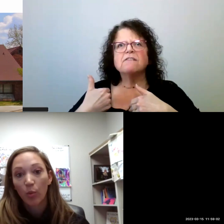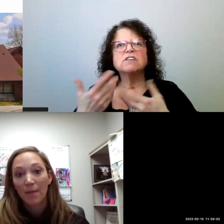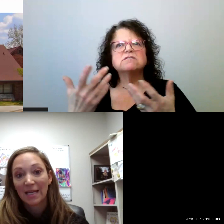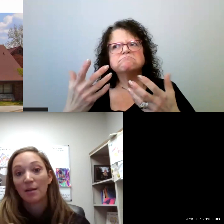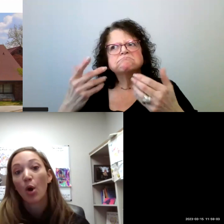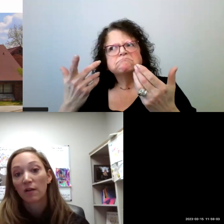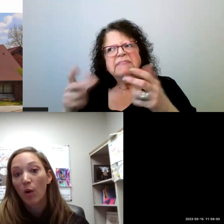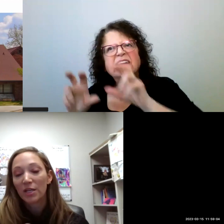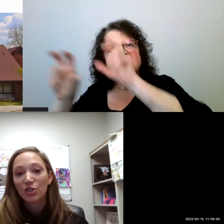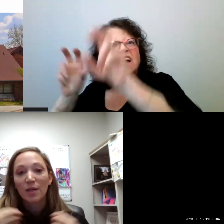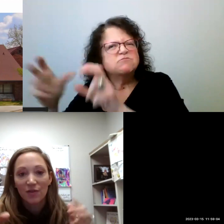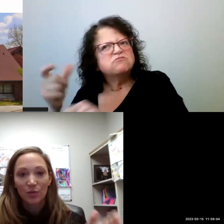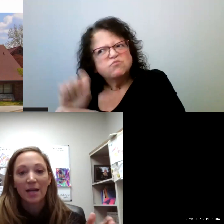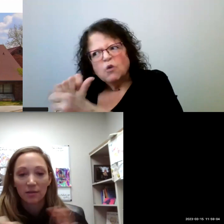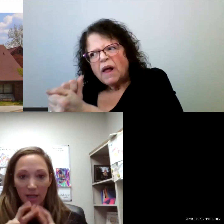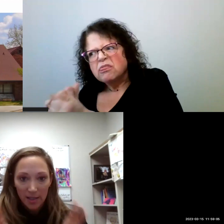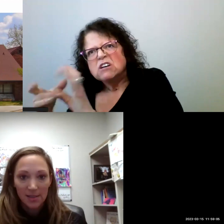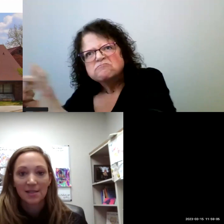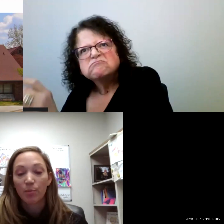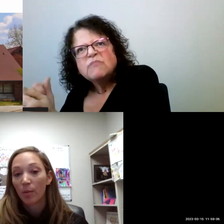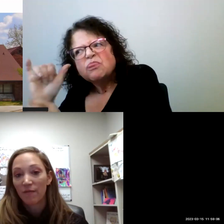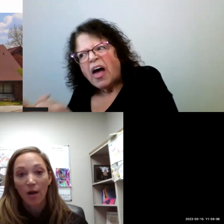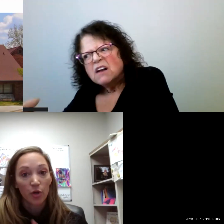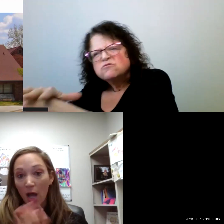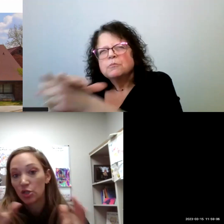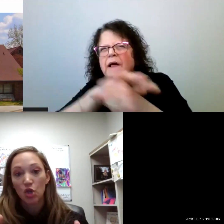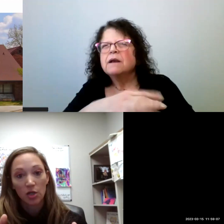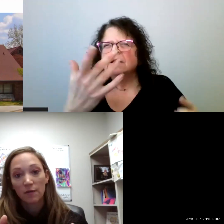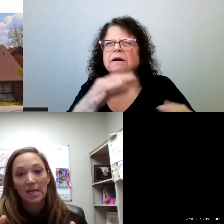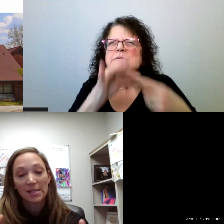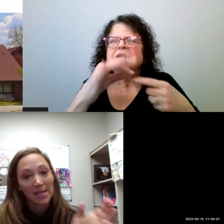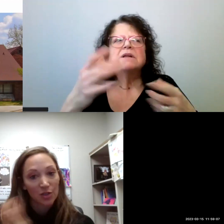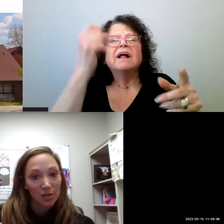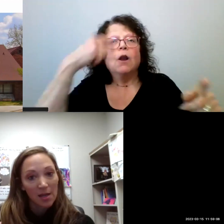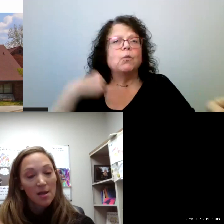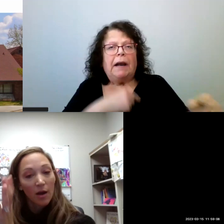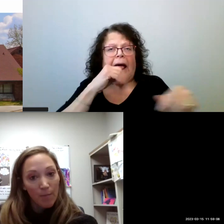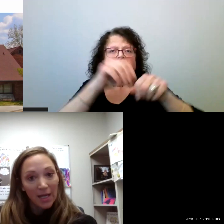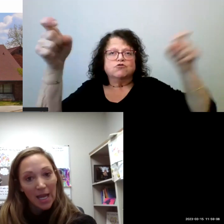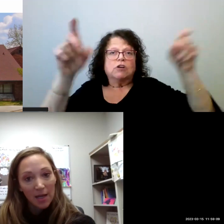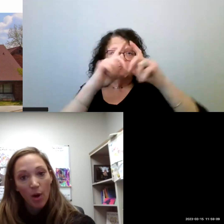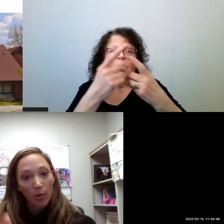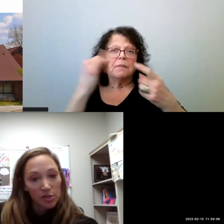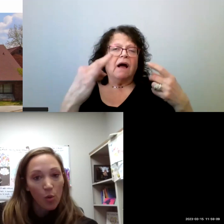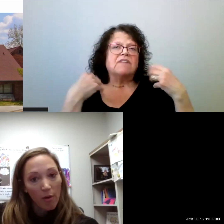that we're making that part of what we do, even though technically us as the Department of Health are not in charge of this, it's actually our Medicaid part, which is a whole